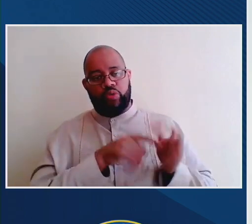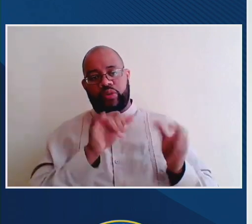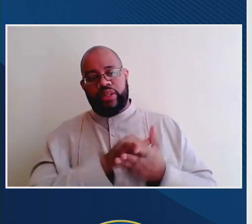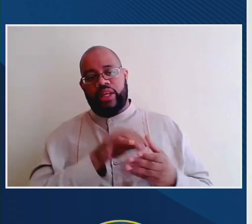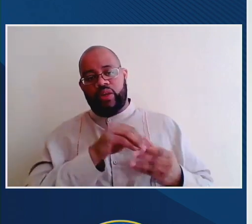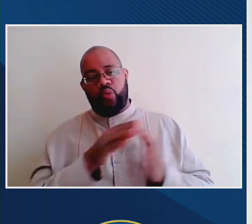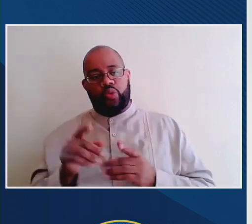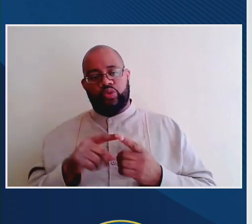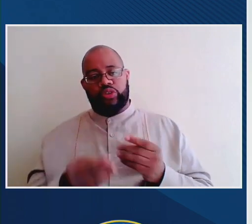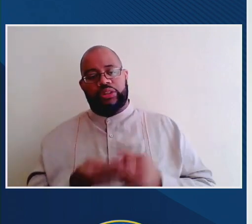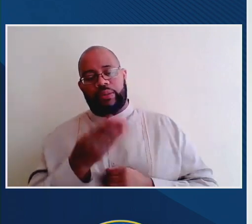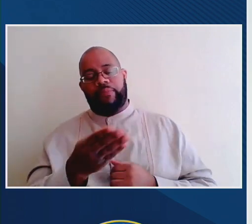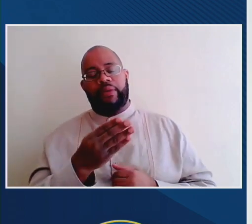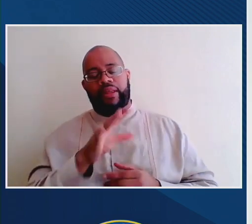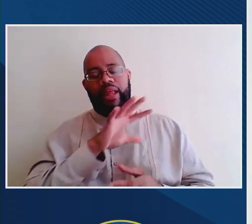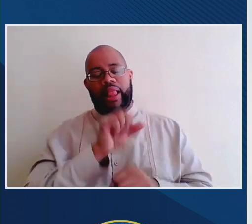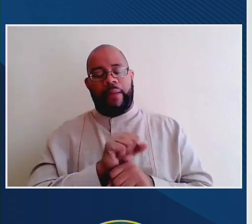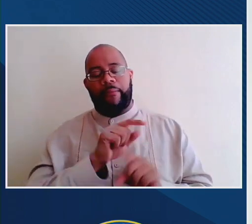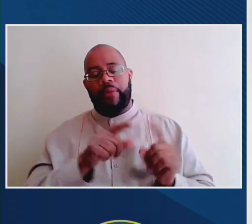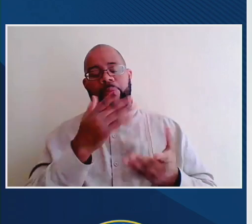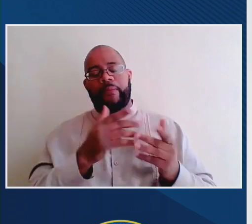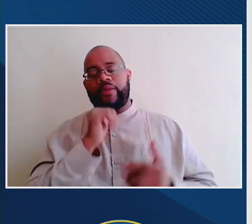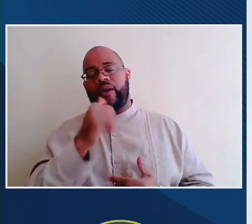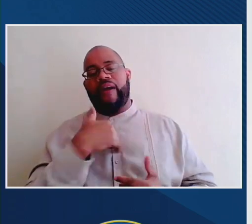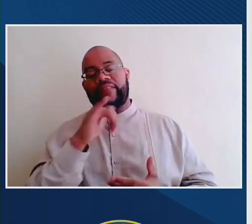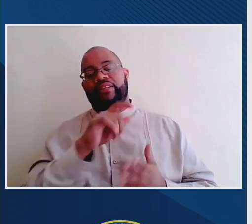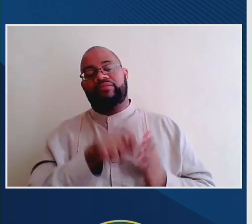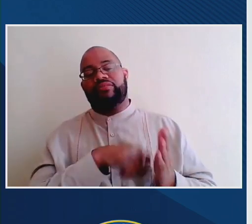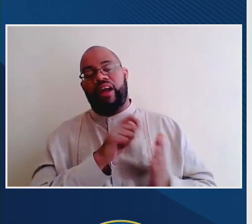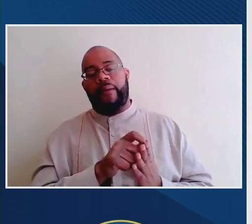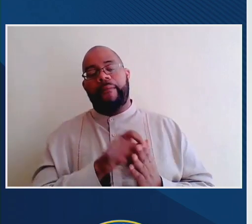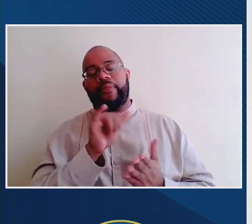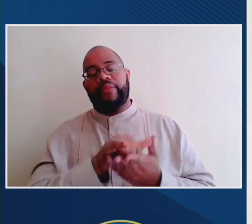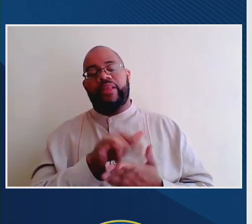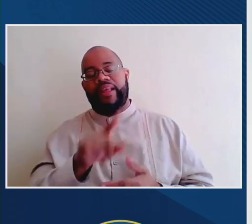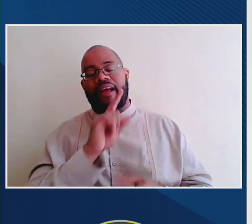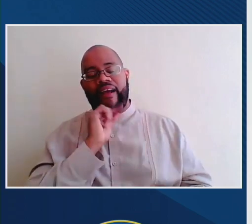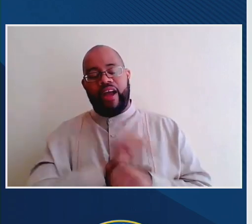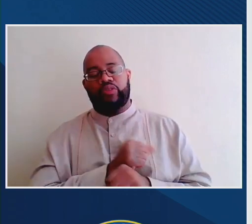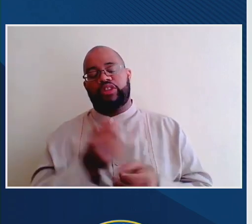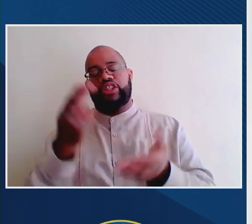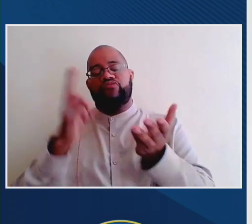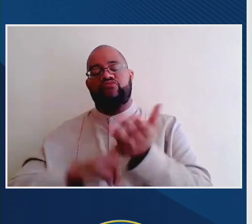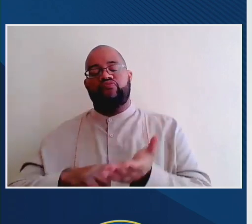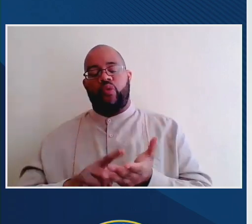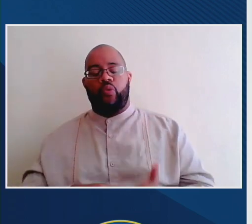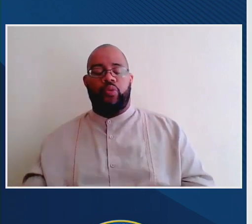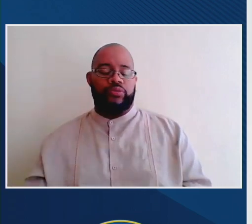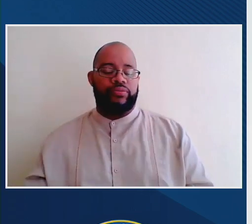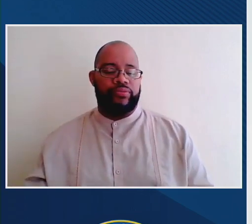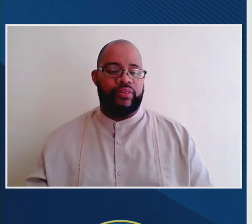the claim, but they may not have at the time that they were actually enrolled. Then the student, the school would simply